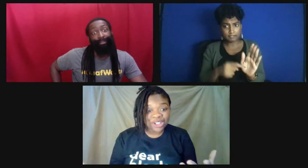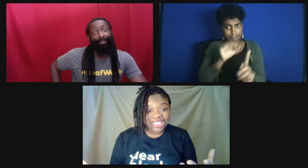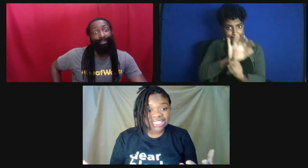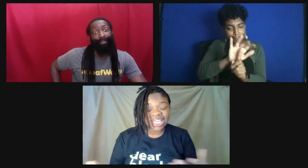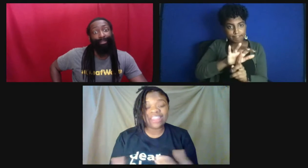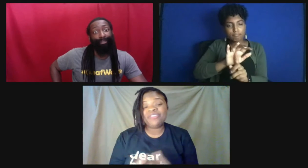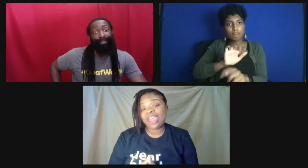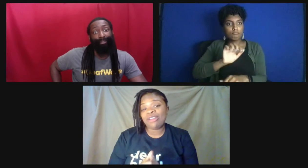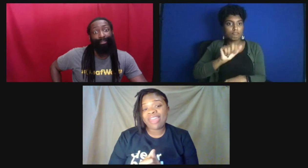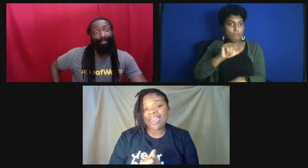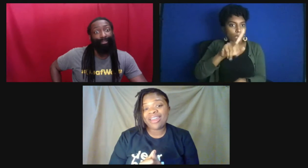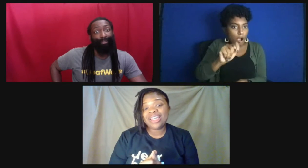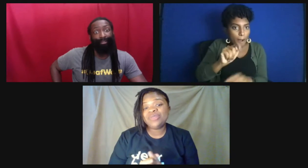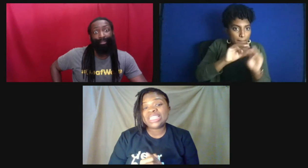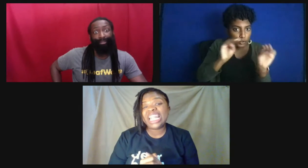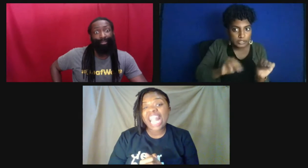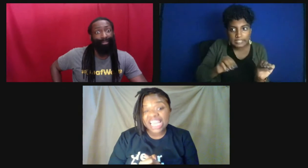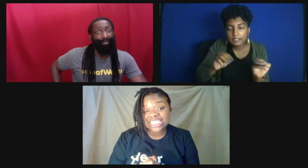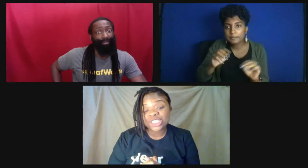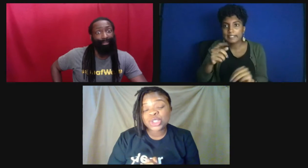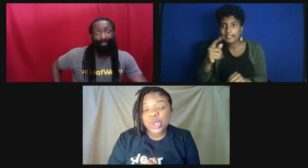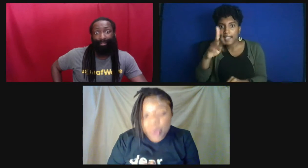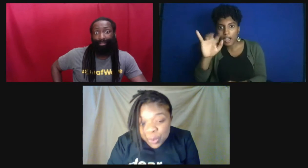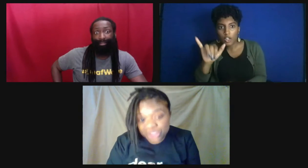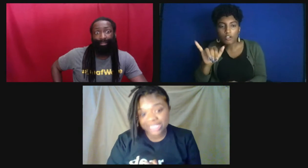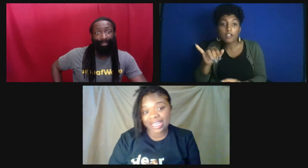and galleries and we found that it was less than 2%